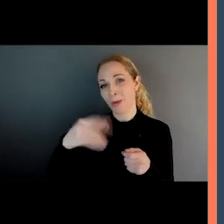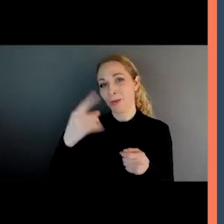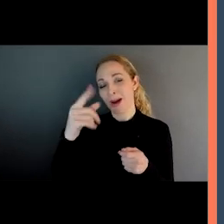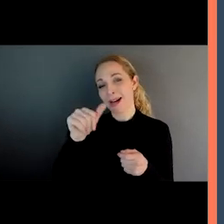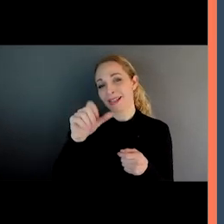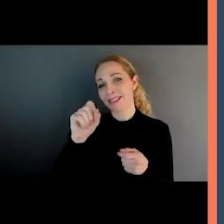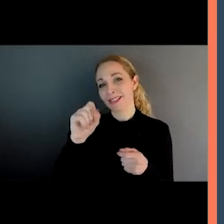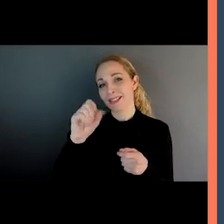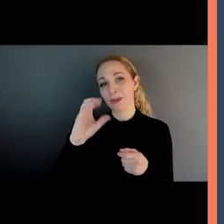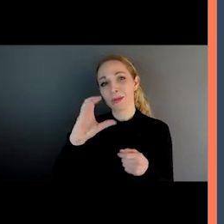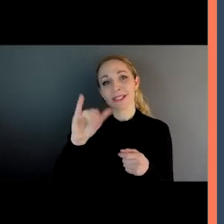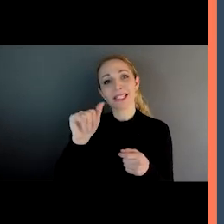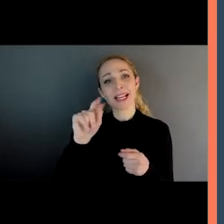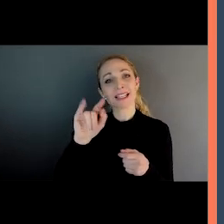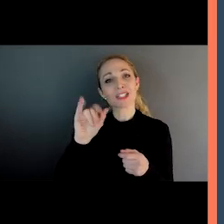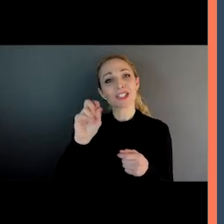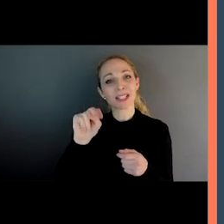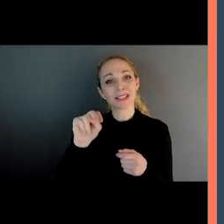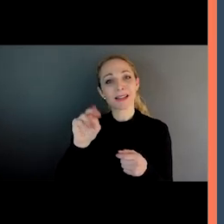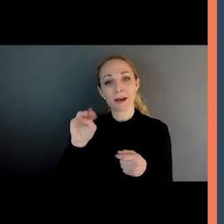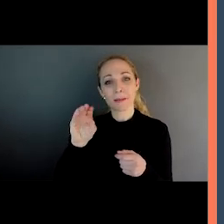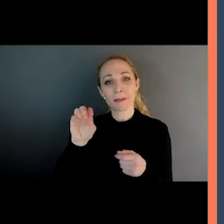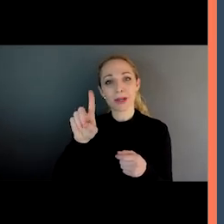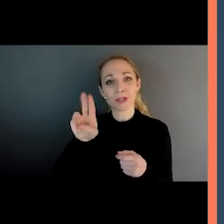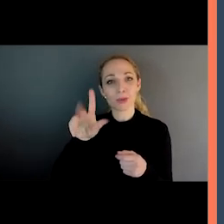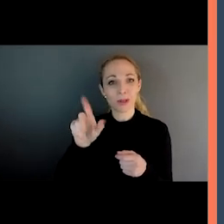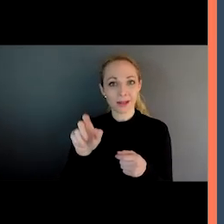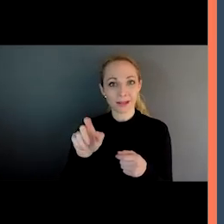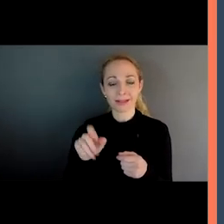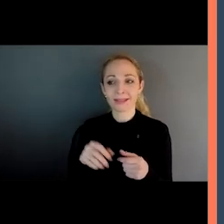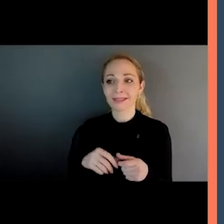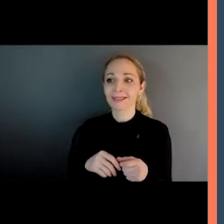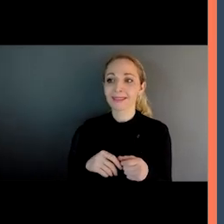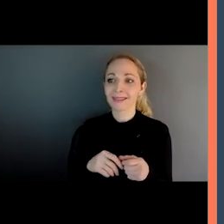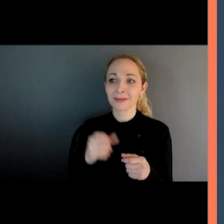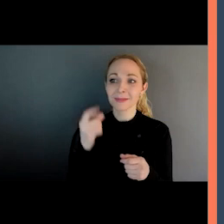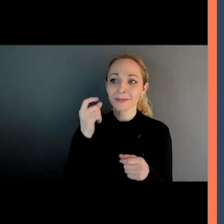MODULE AND THE HubL FUNCTION FOR CRM ASSOCIATIONS